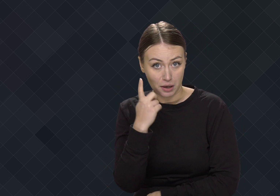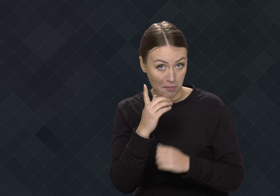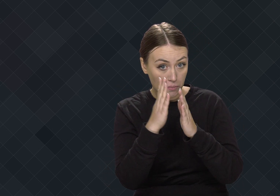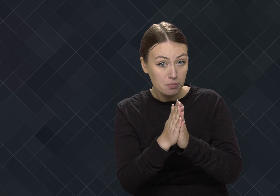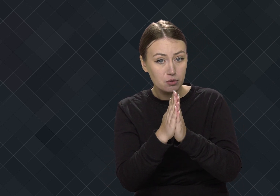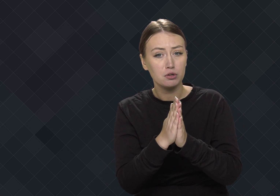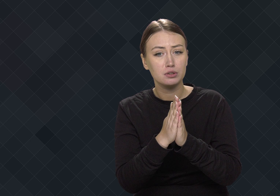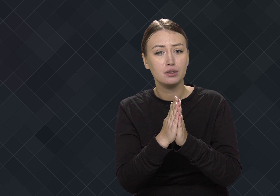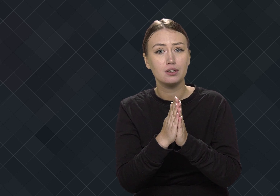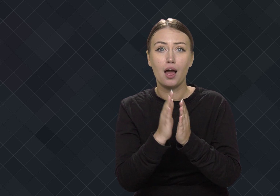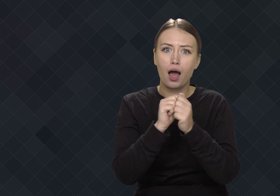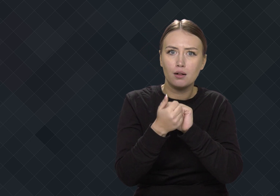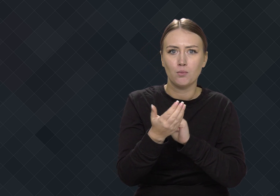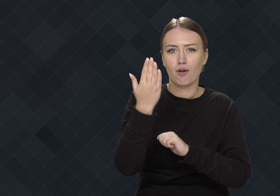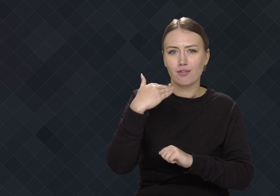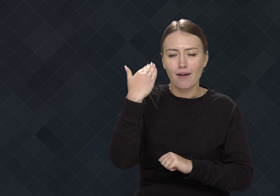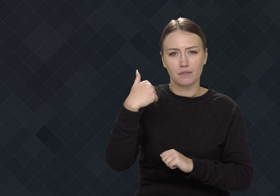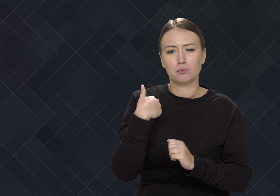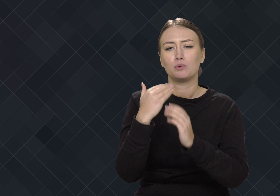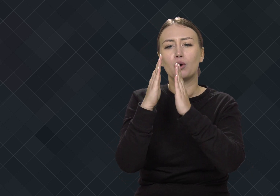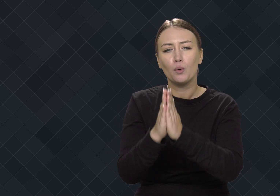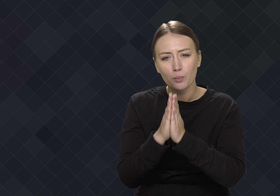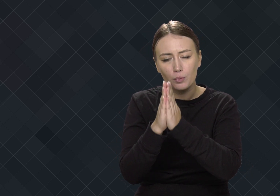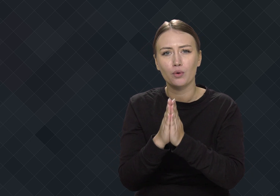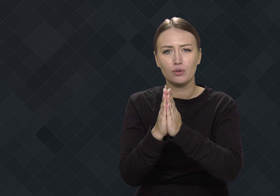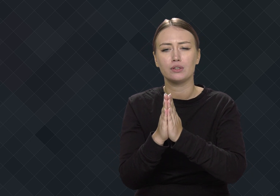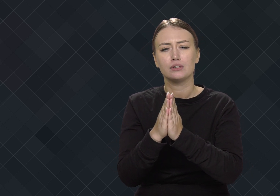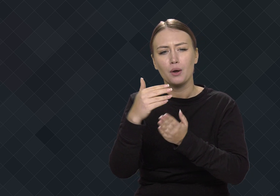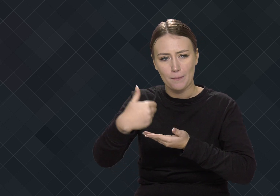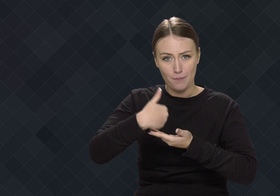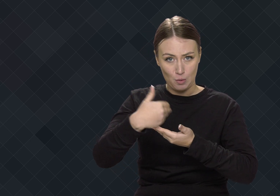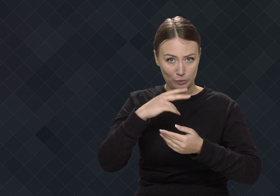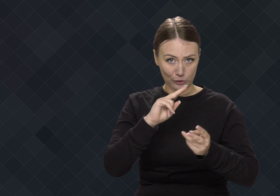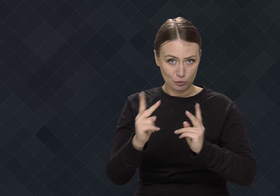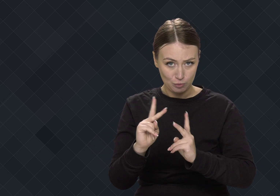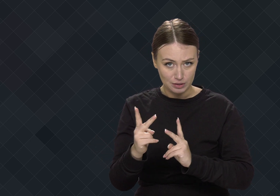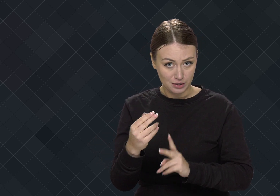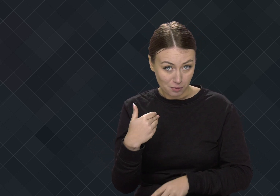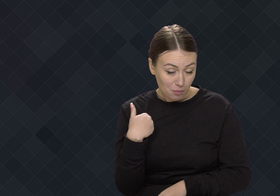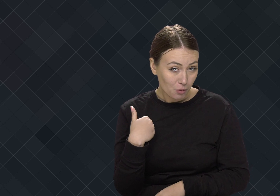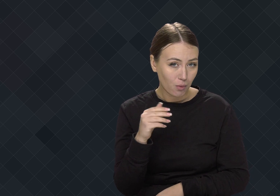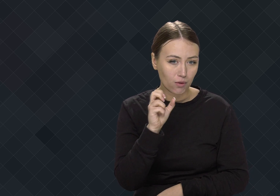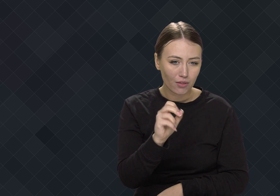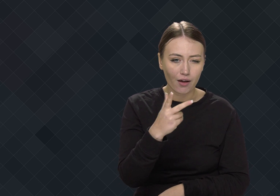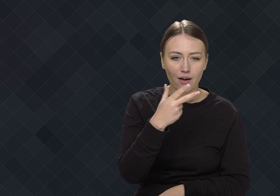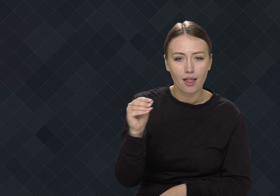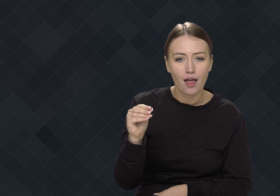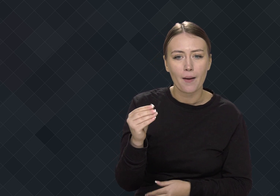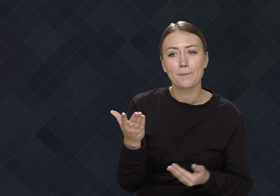do you ask or did you ask them for help in translation?